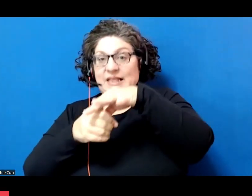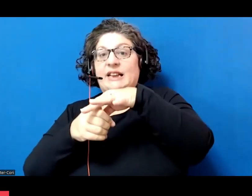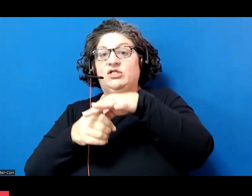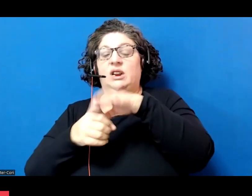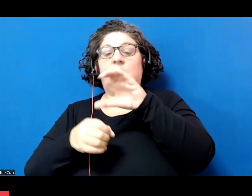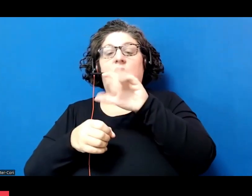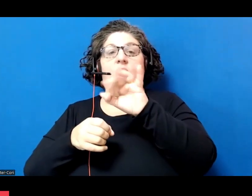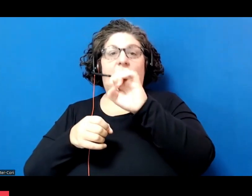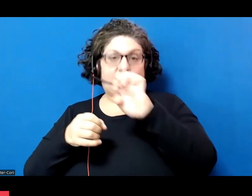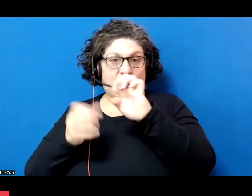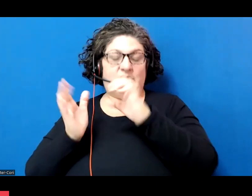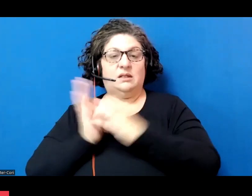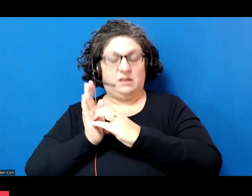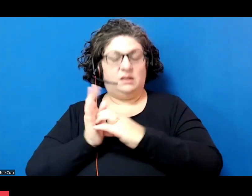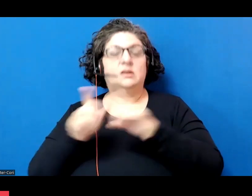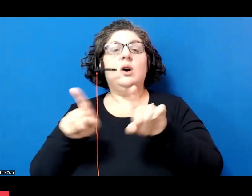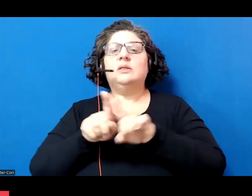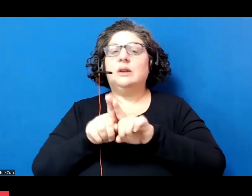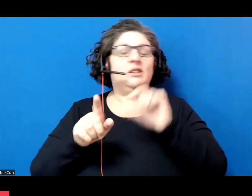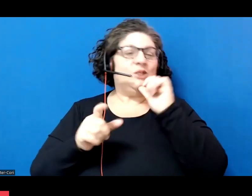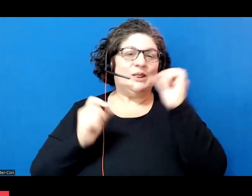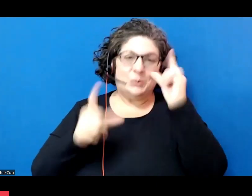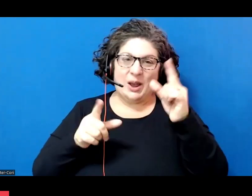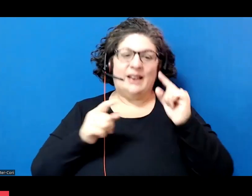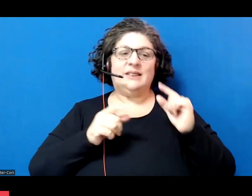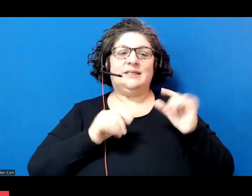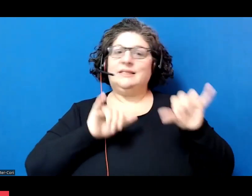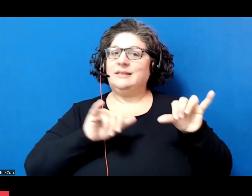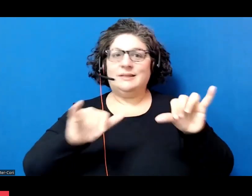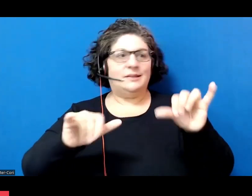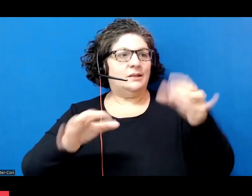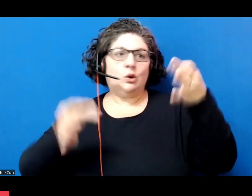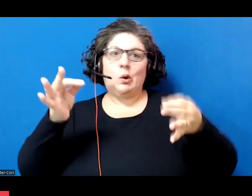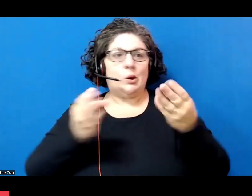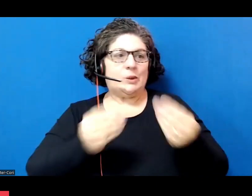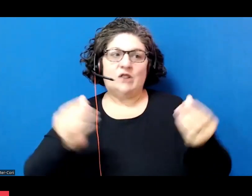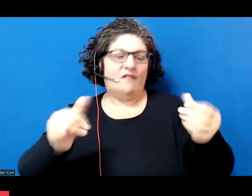They also, not surprisingly consistent with the way court has been resolving significant